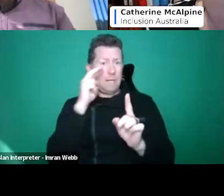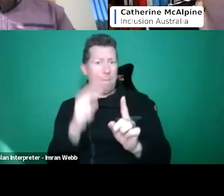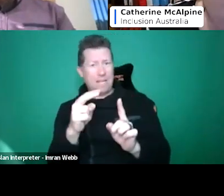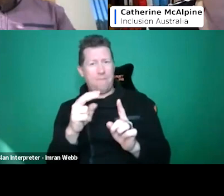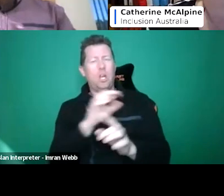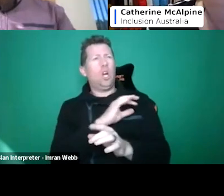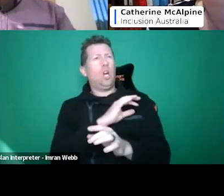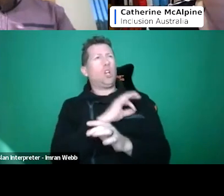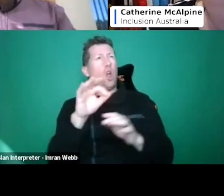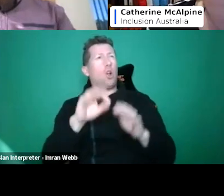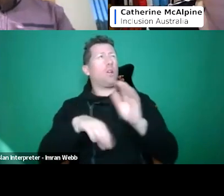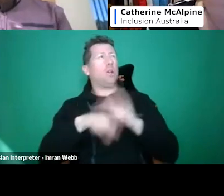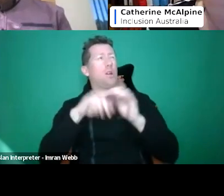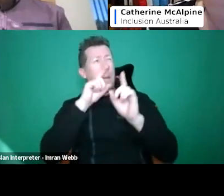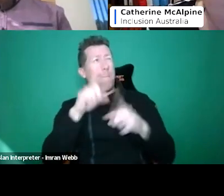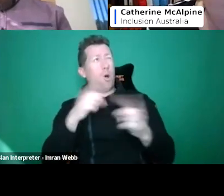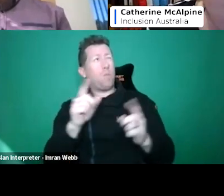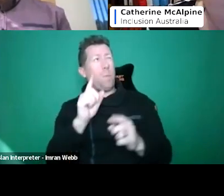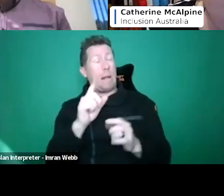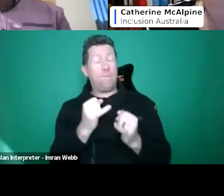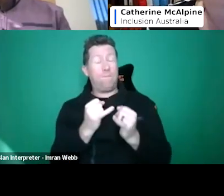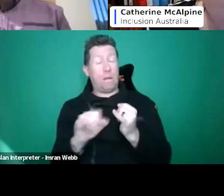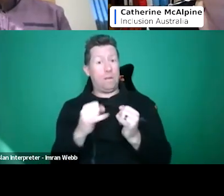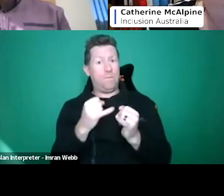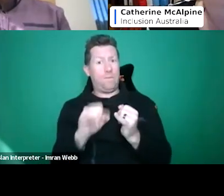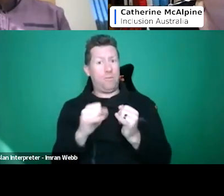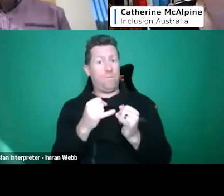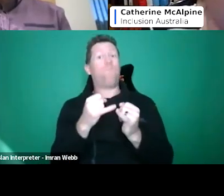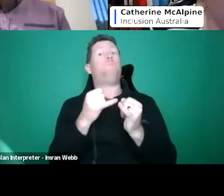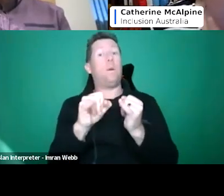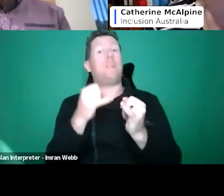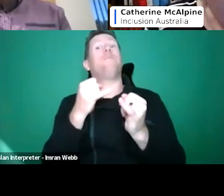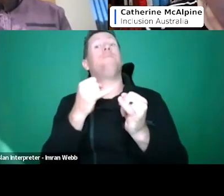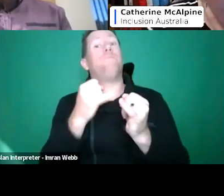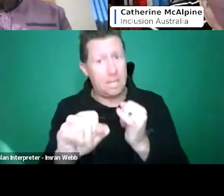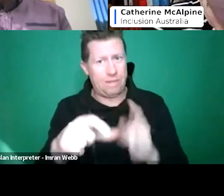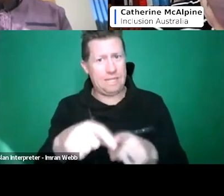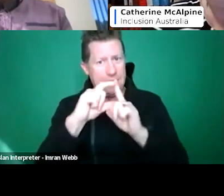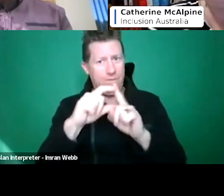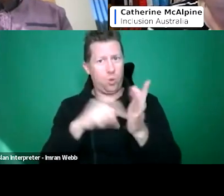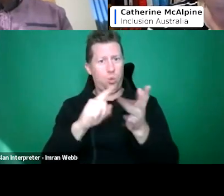impossibility, but it's very it's very, very difficult work to actually re-engineer things back